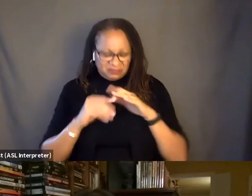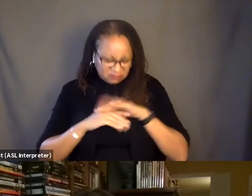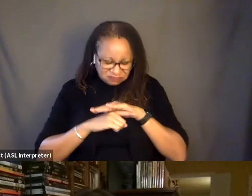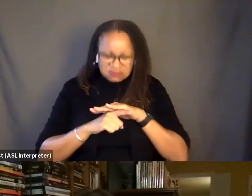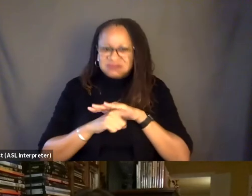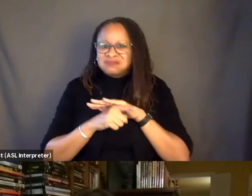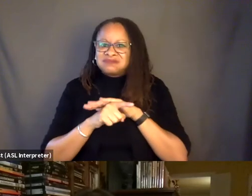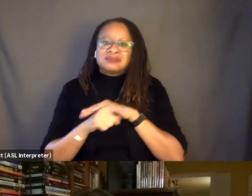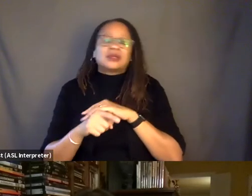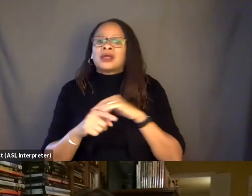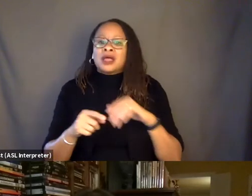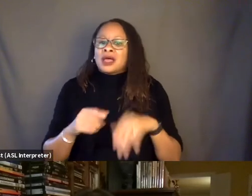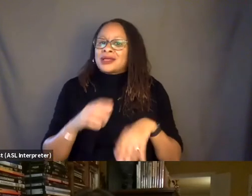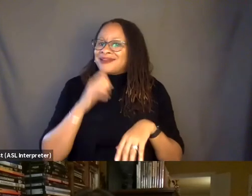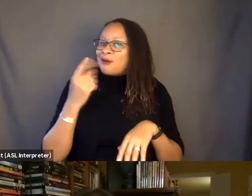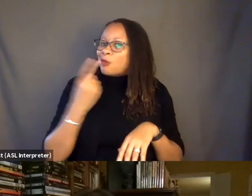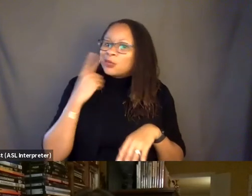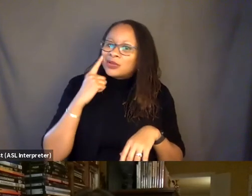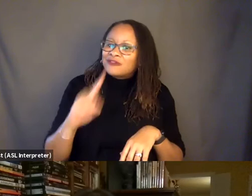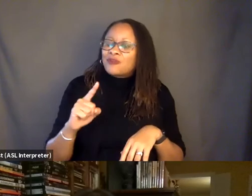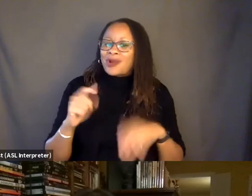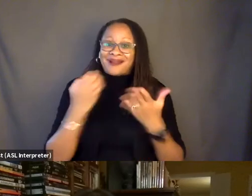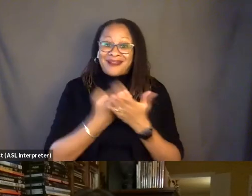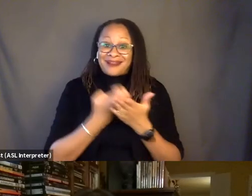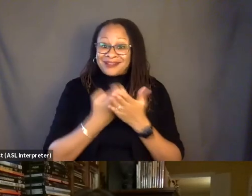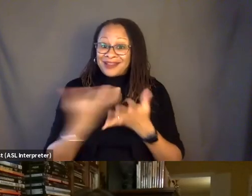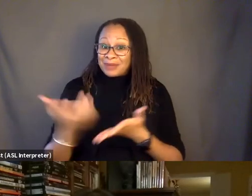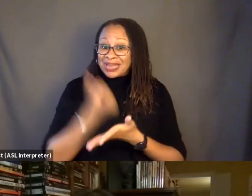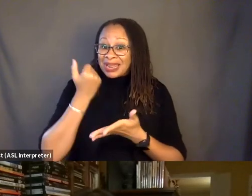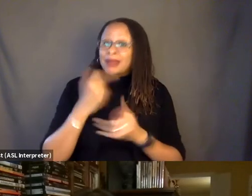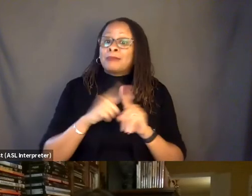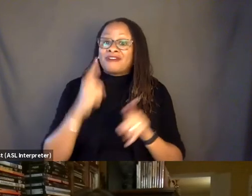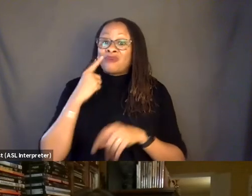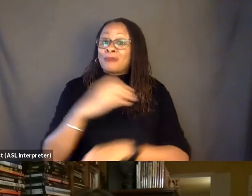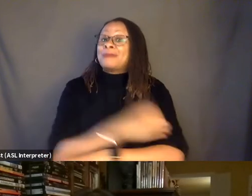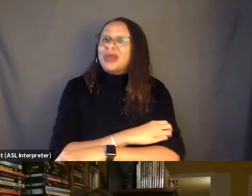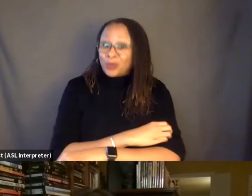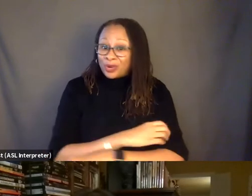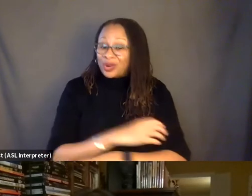not just for economic gain, but for power, which is what countries do, right?